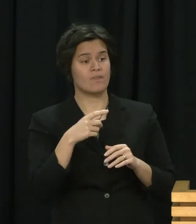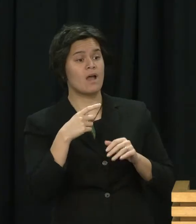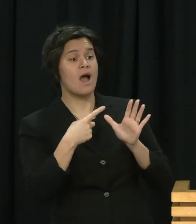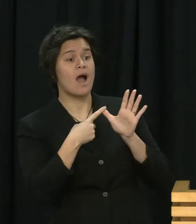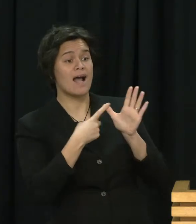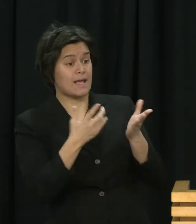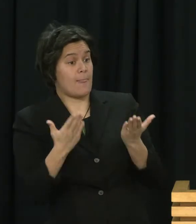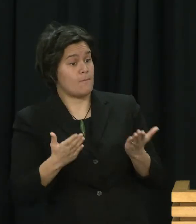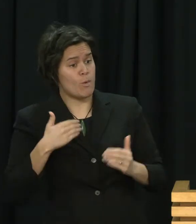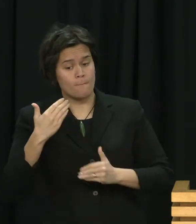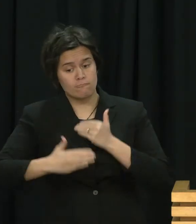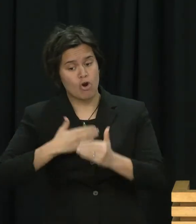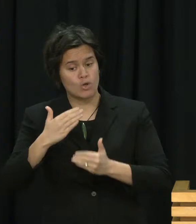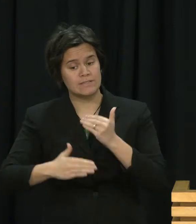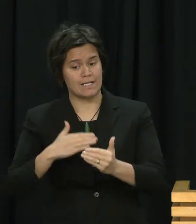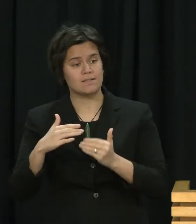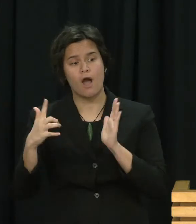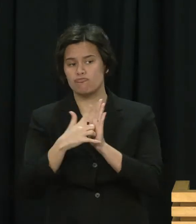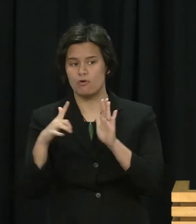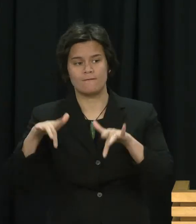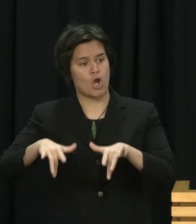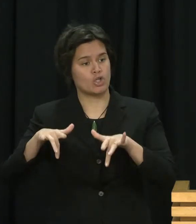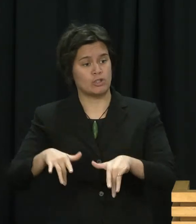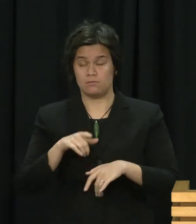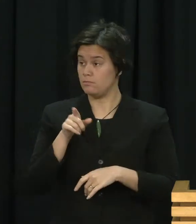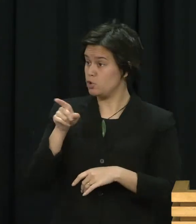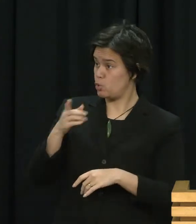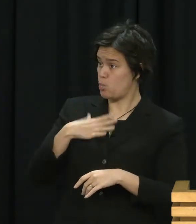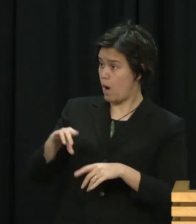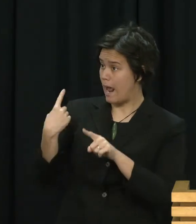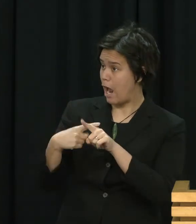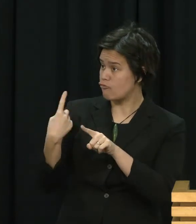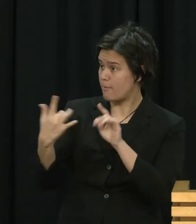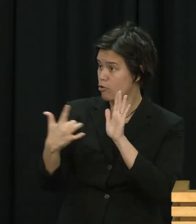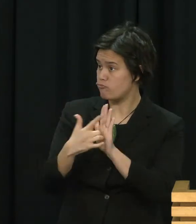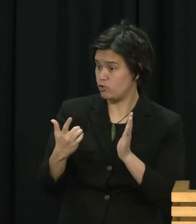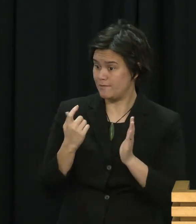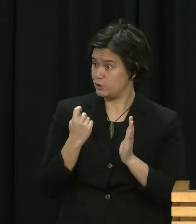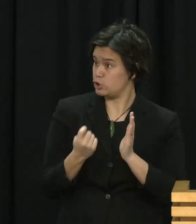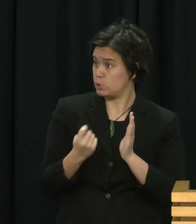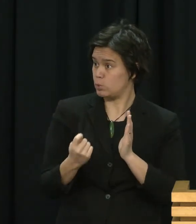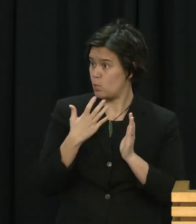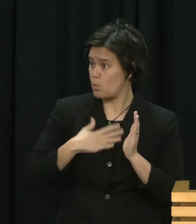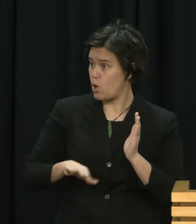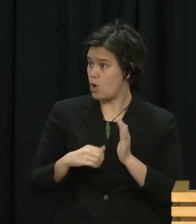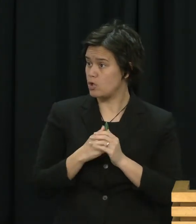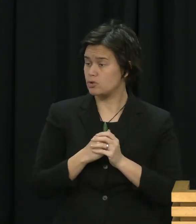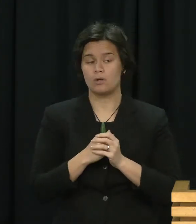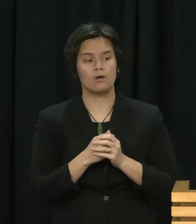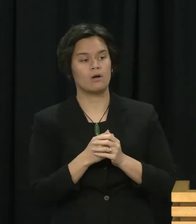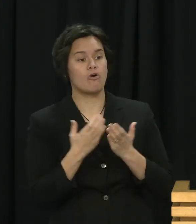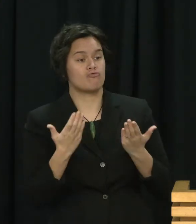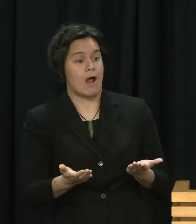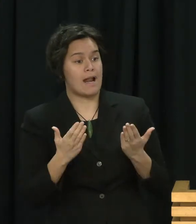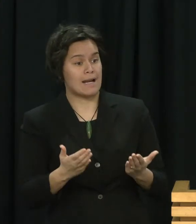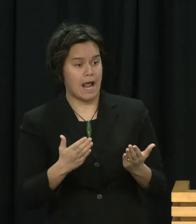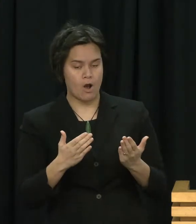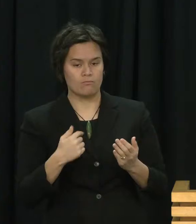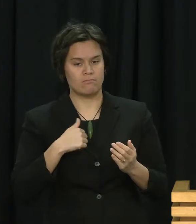making recommendations on both of those vaccines. They've not yet done that. So... Would you urge, them,